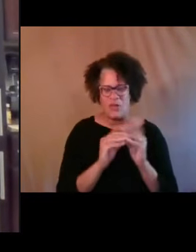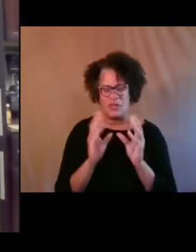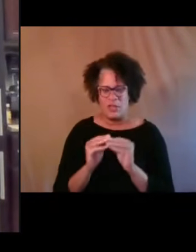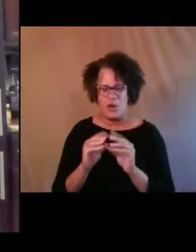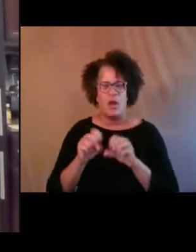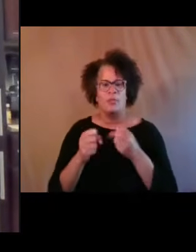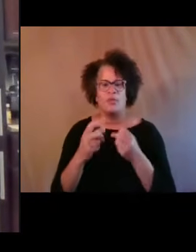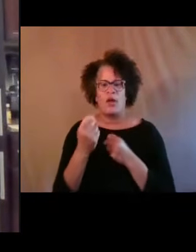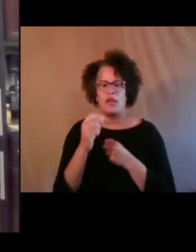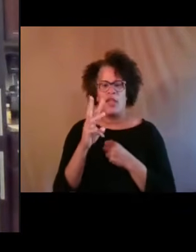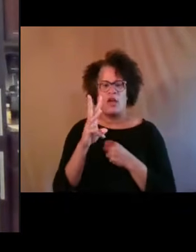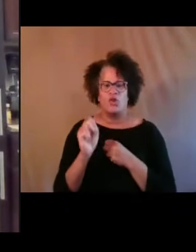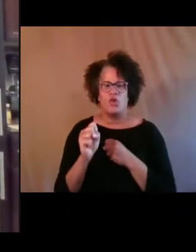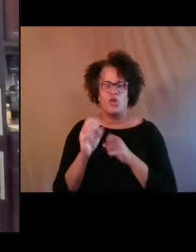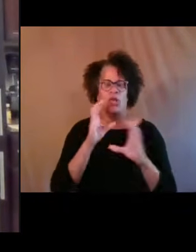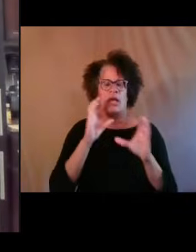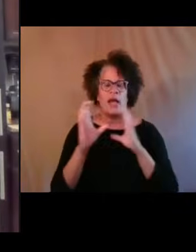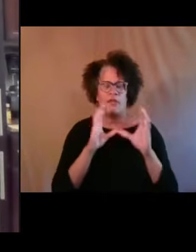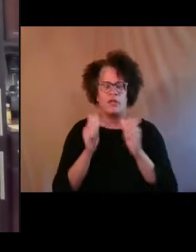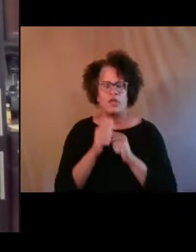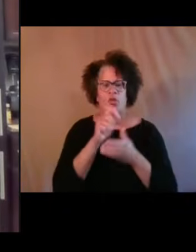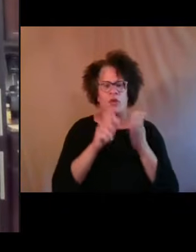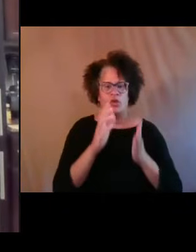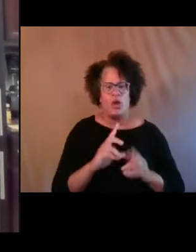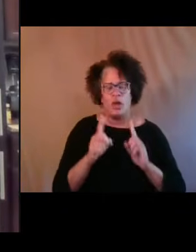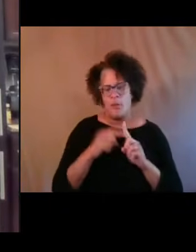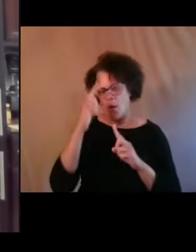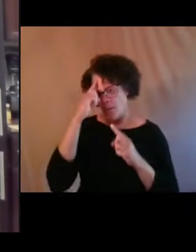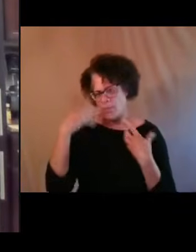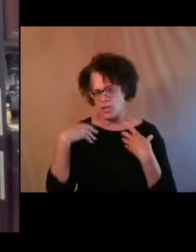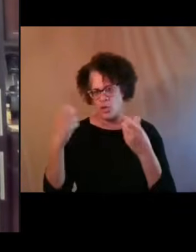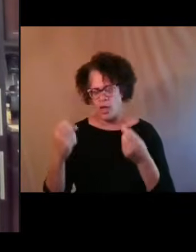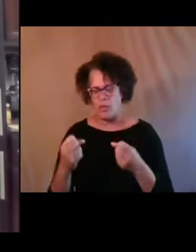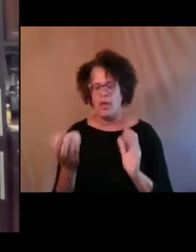A Conversation with Journalists About Mental Health." Again, you can learn more